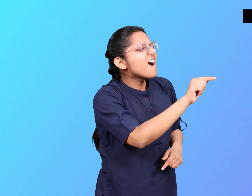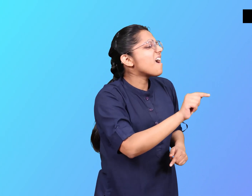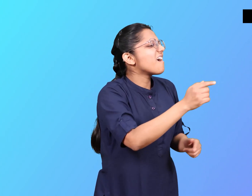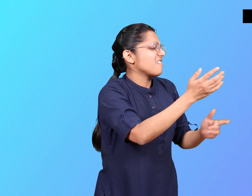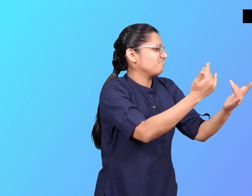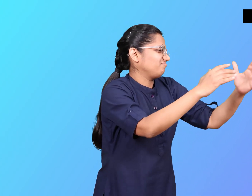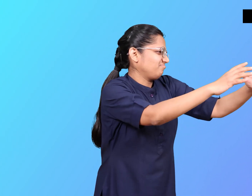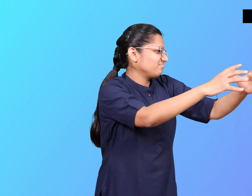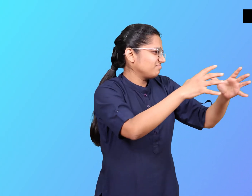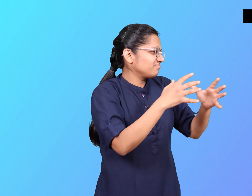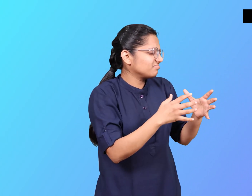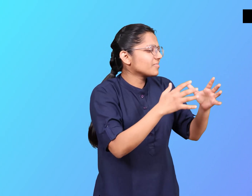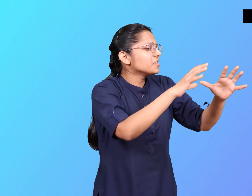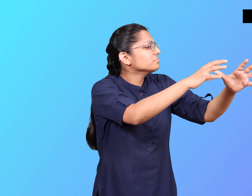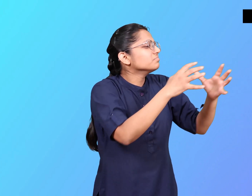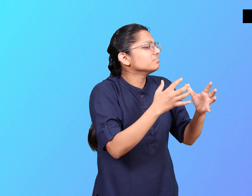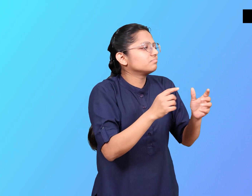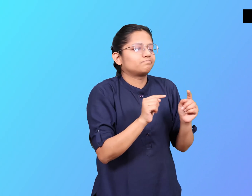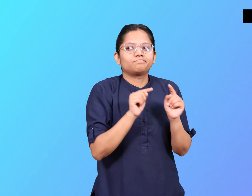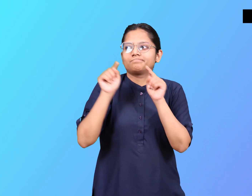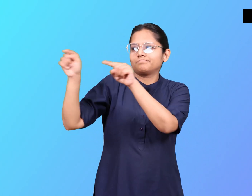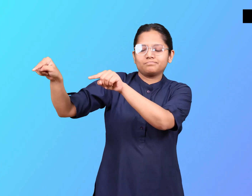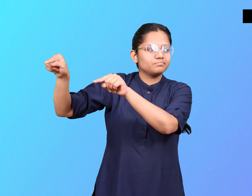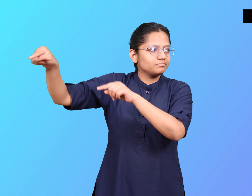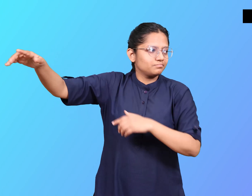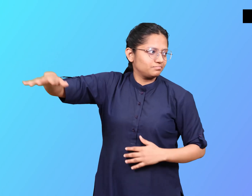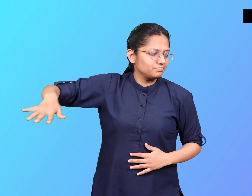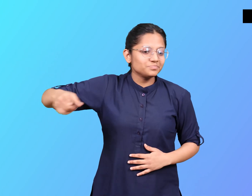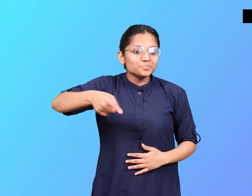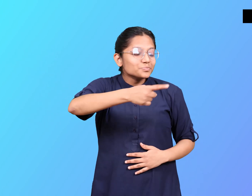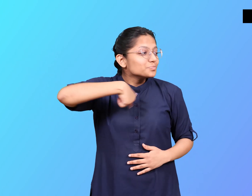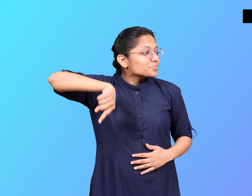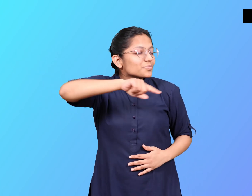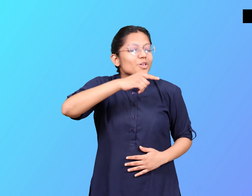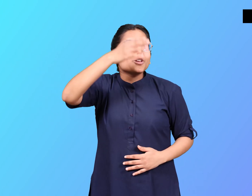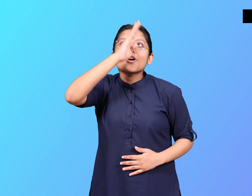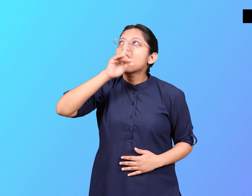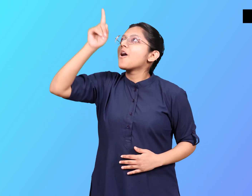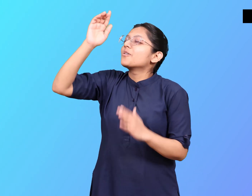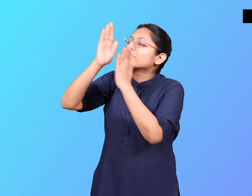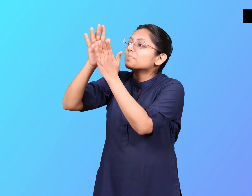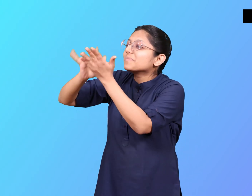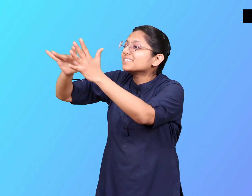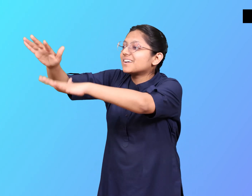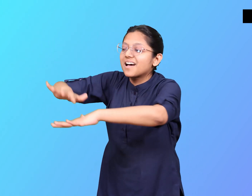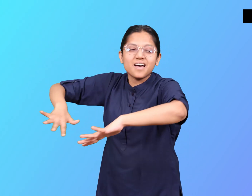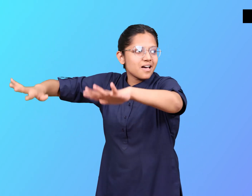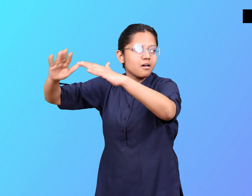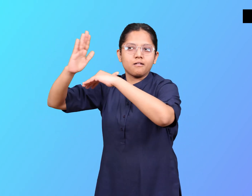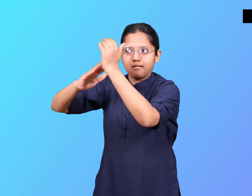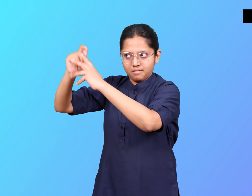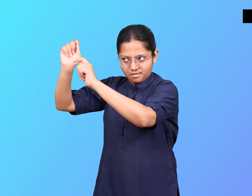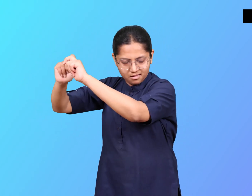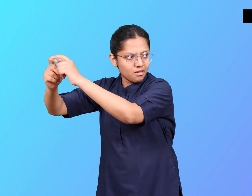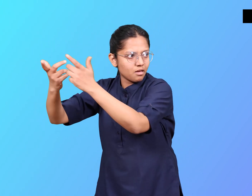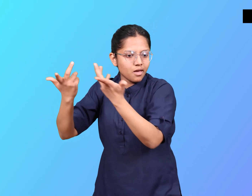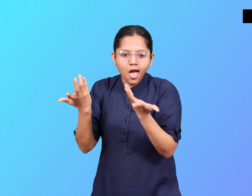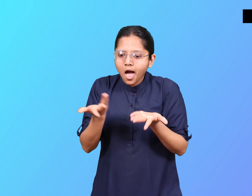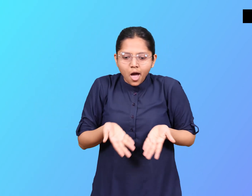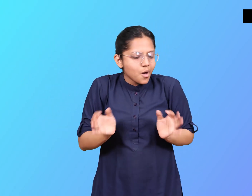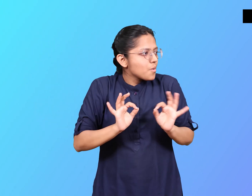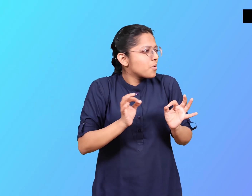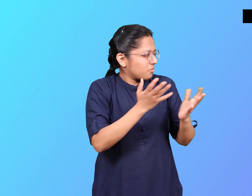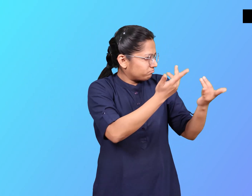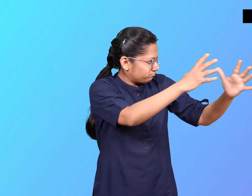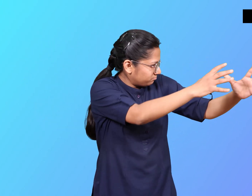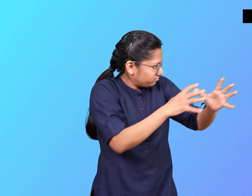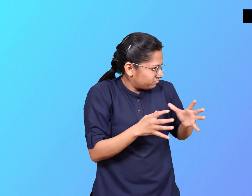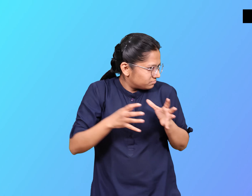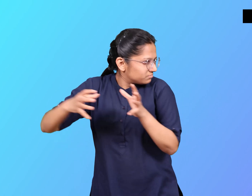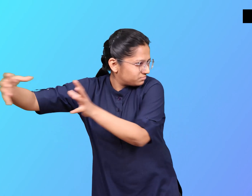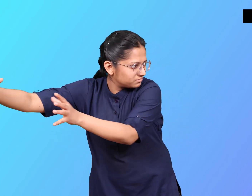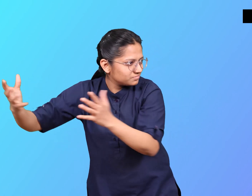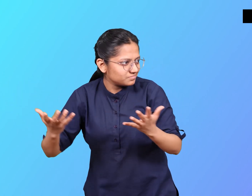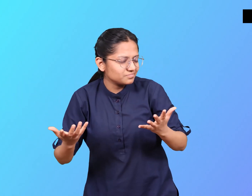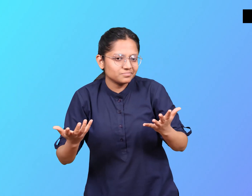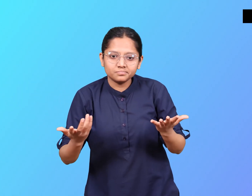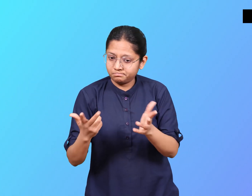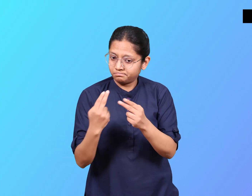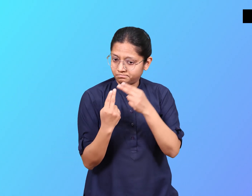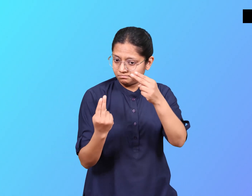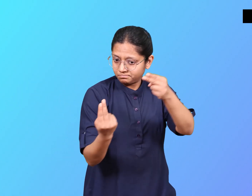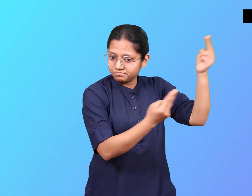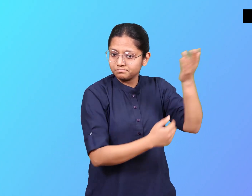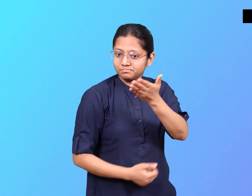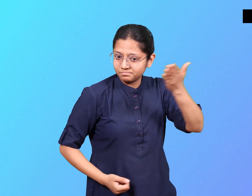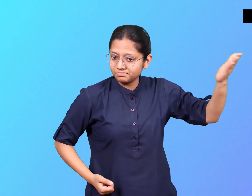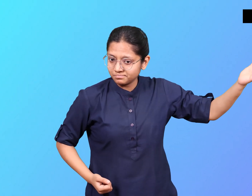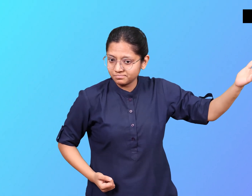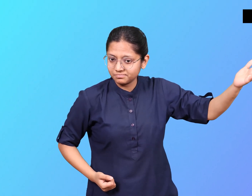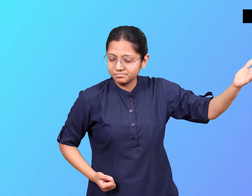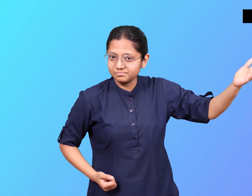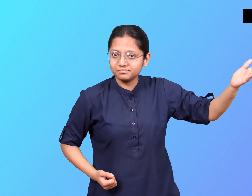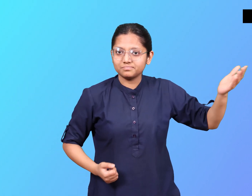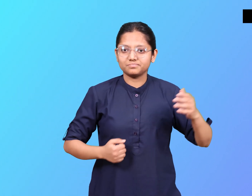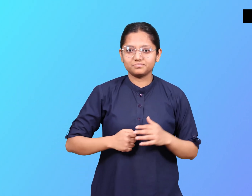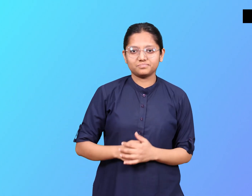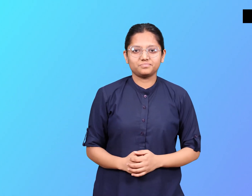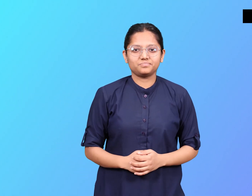I told the men to ask Iddo and his relatives to send us workers to serve in God’s Temple.